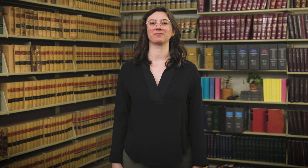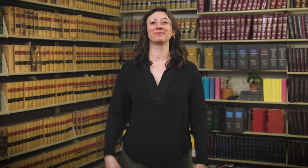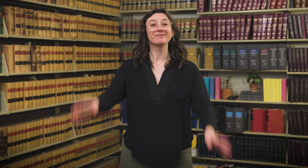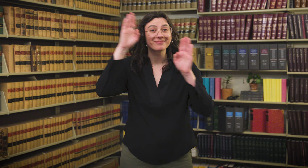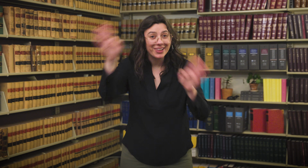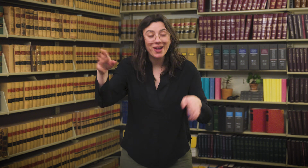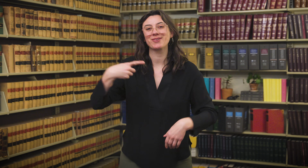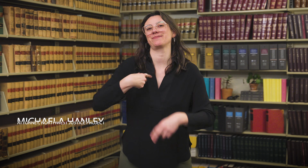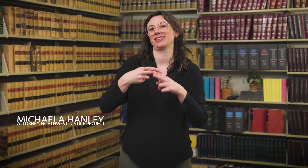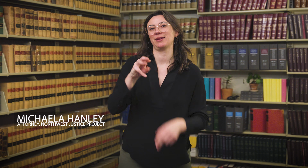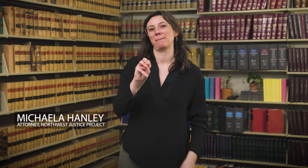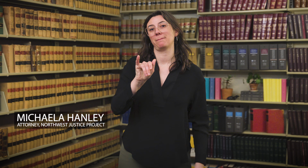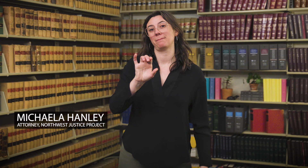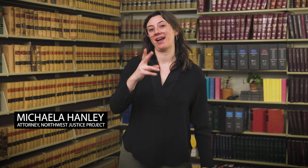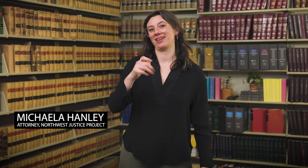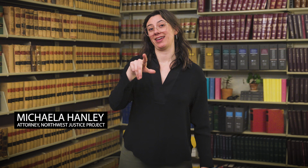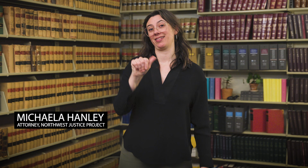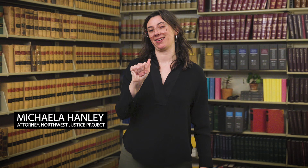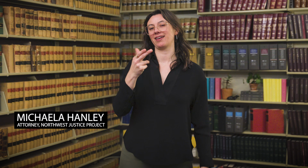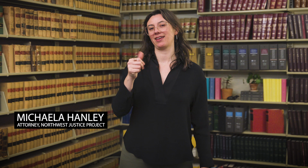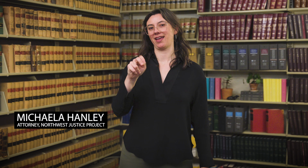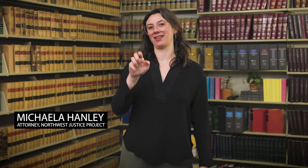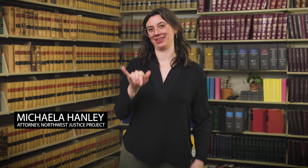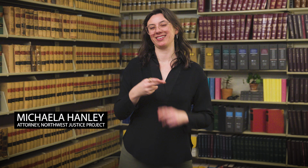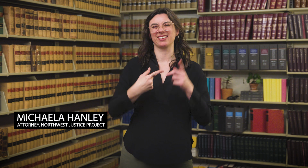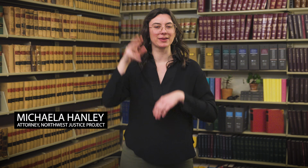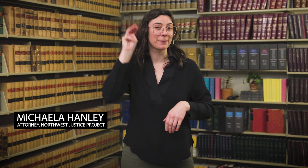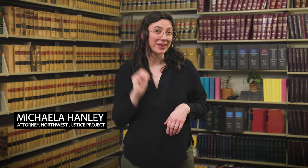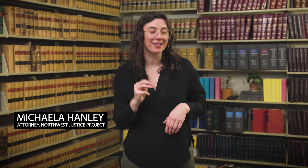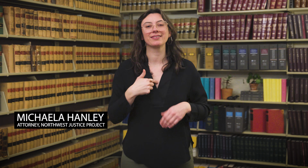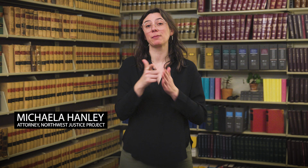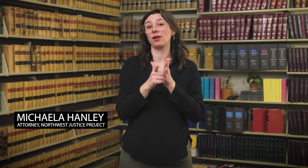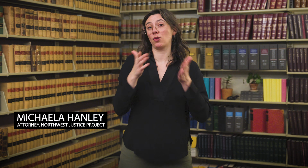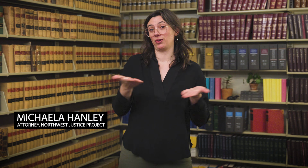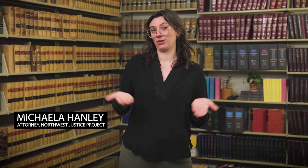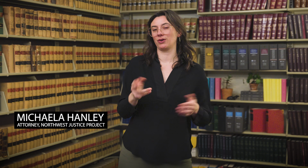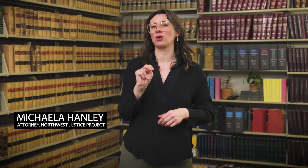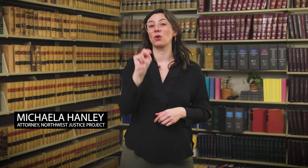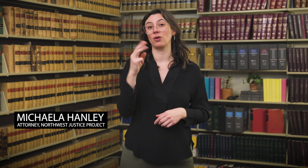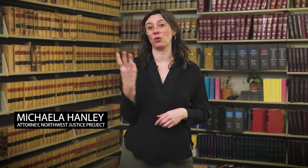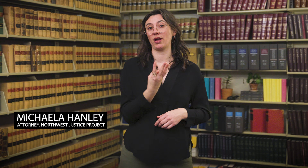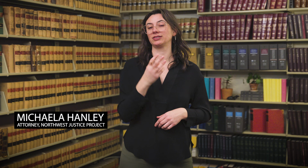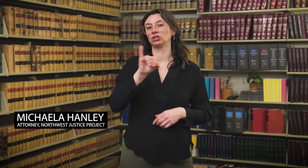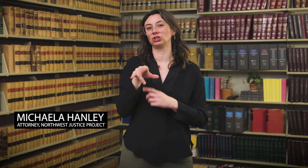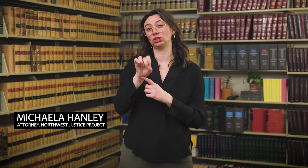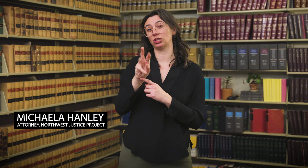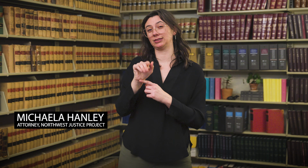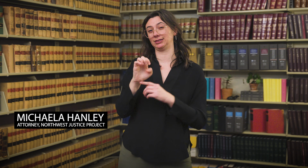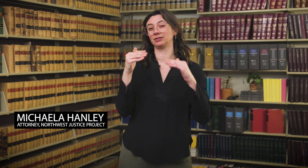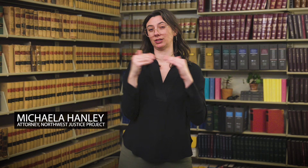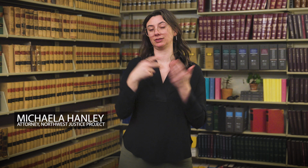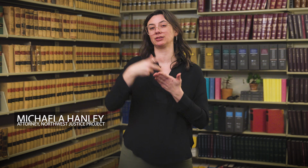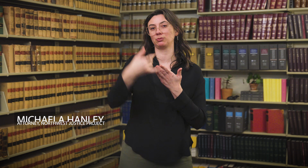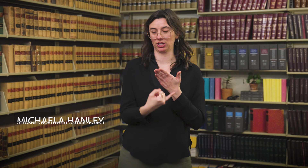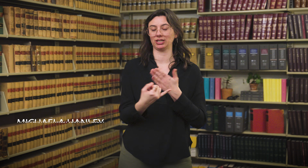Hello, My name is Michaela Hanley, this is my name in sign language, and I’m an attorney here at Northwest Justice Project.